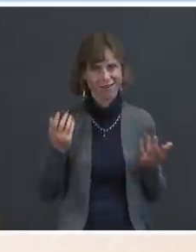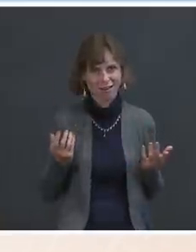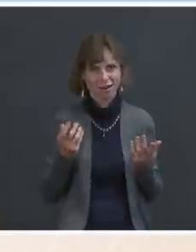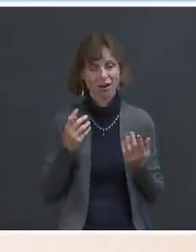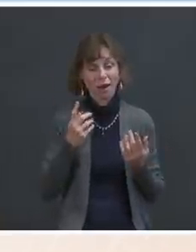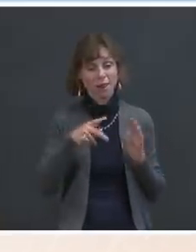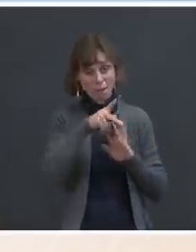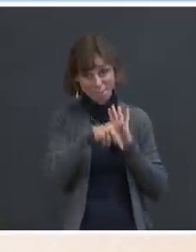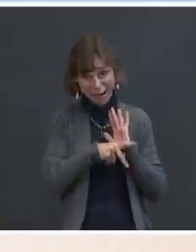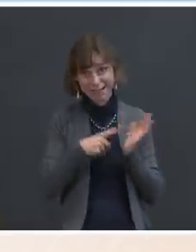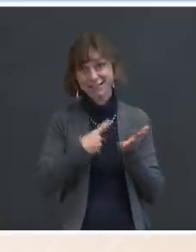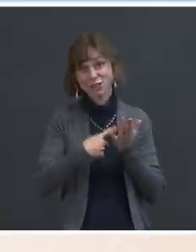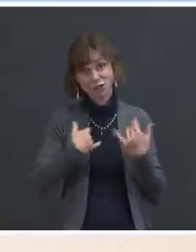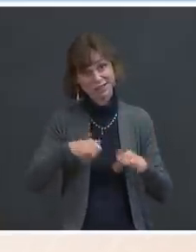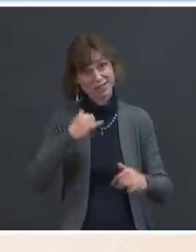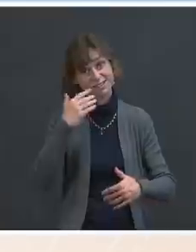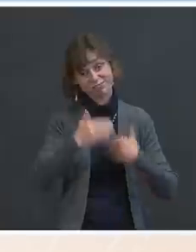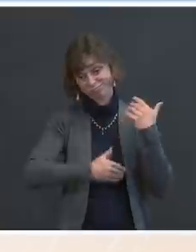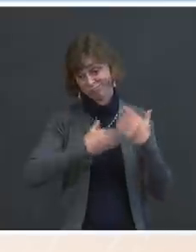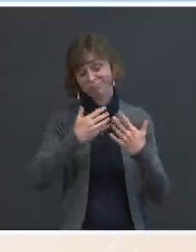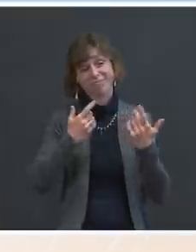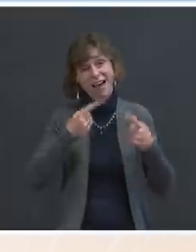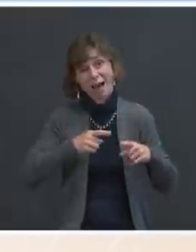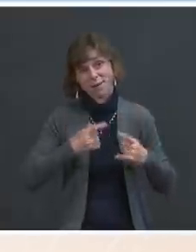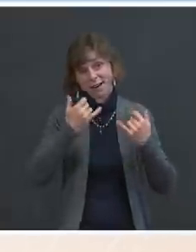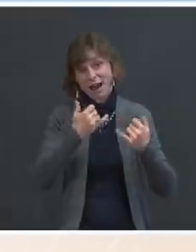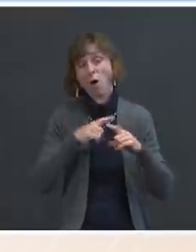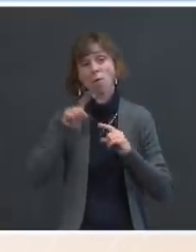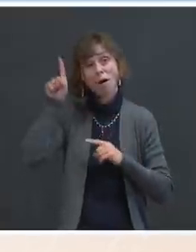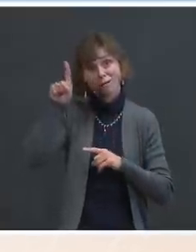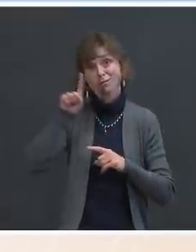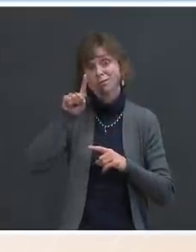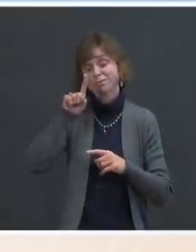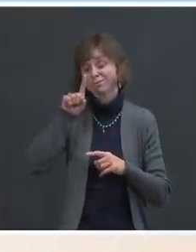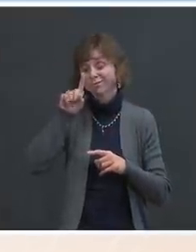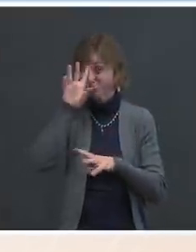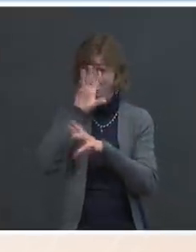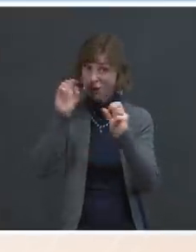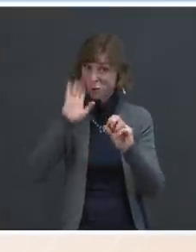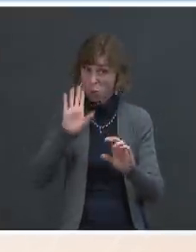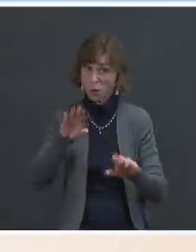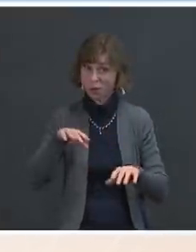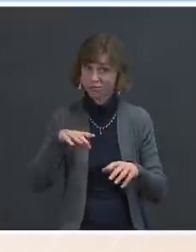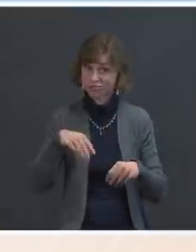but I can assure you that he intends to deliver on the promises he made on the campaign trail